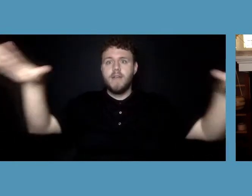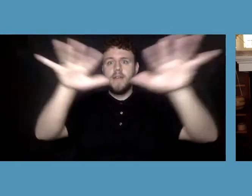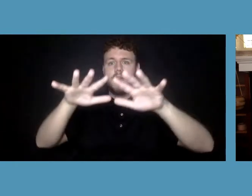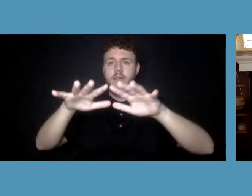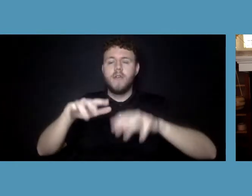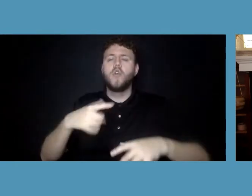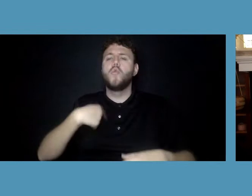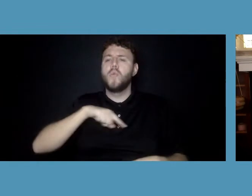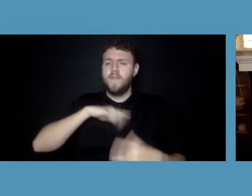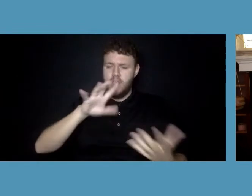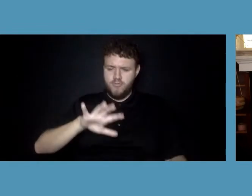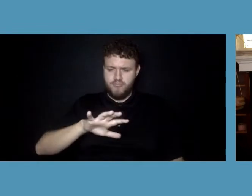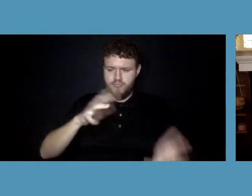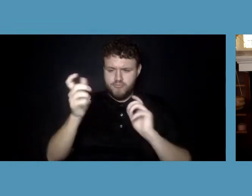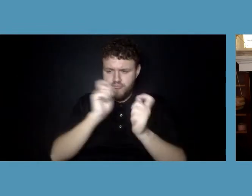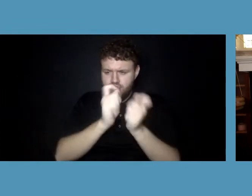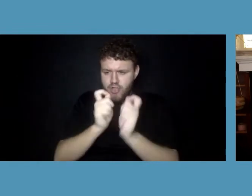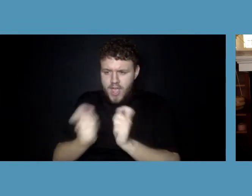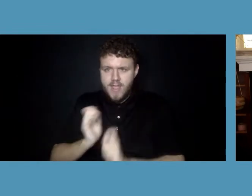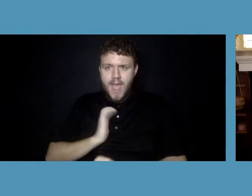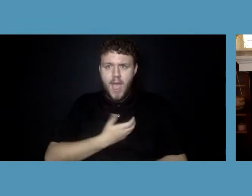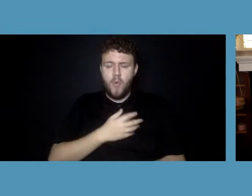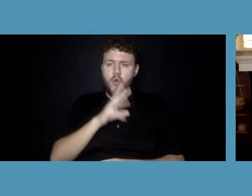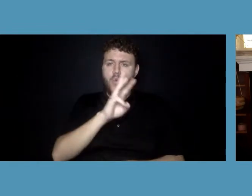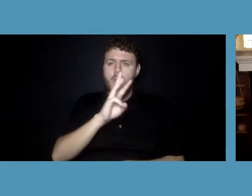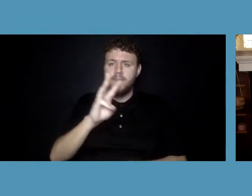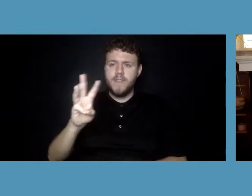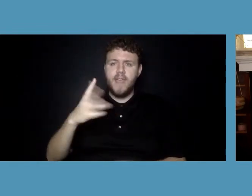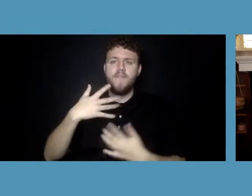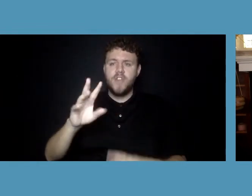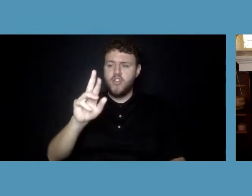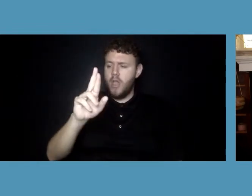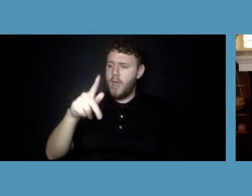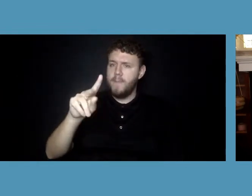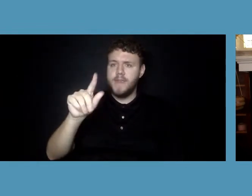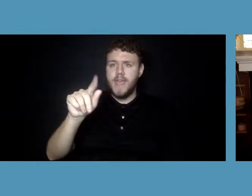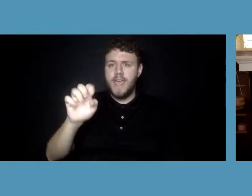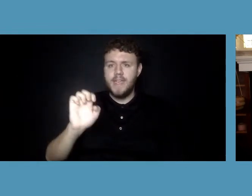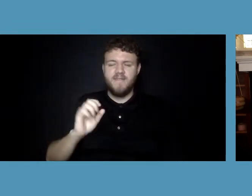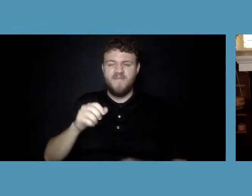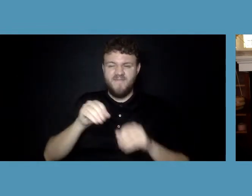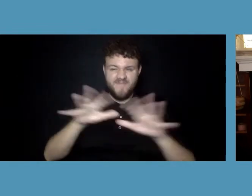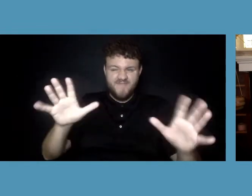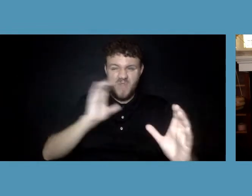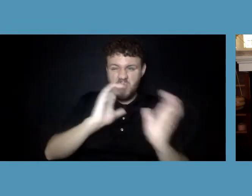our web presence. We updated and expanded communication about what we were doing. That